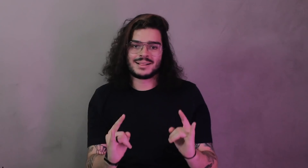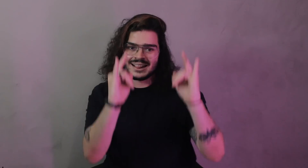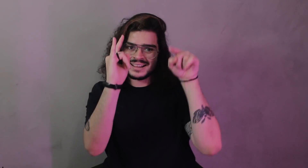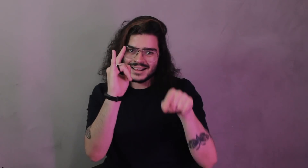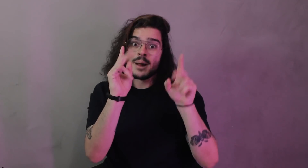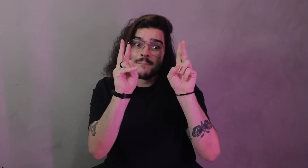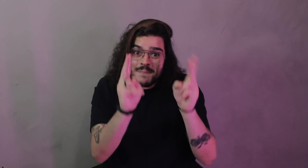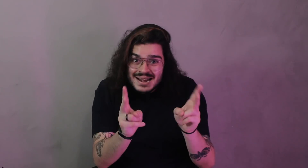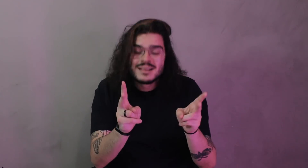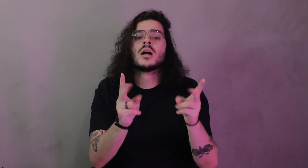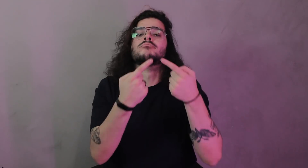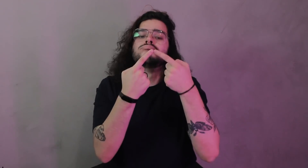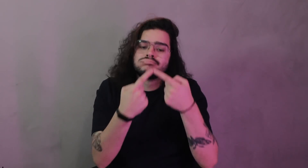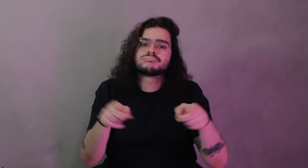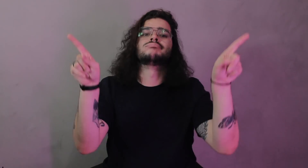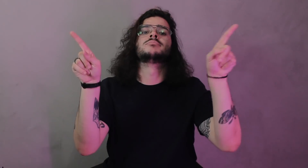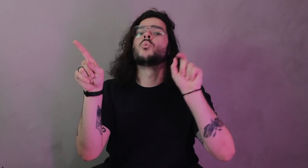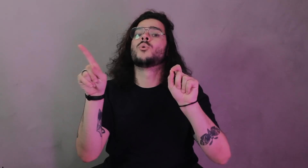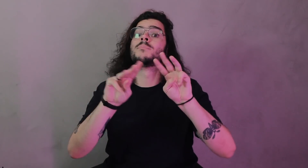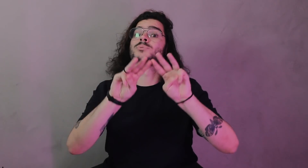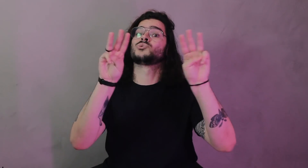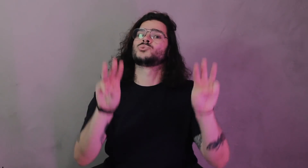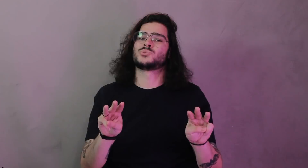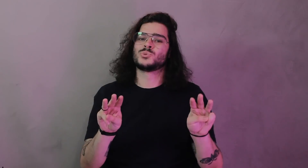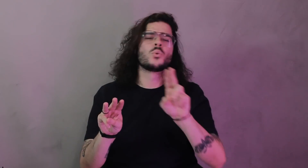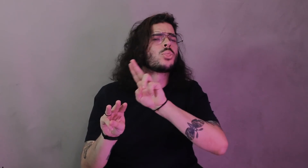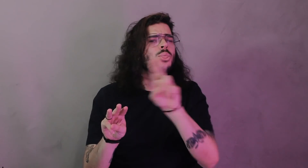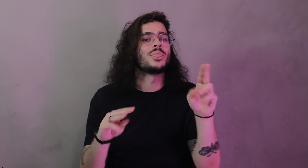In the same building the museum “Anne Frank House” was opened